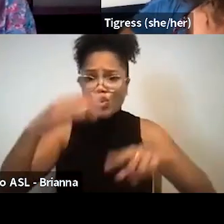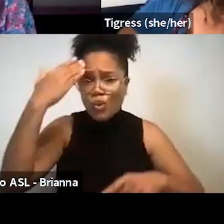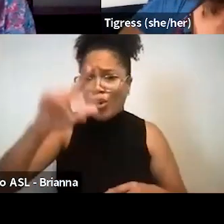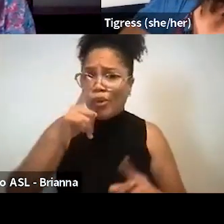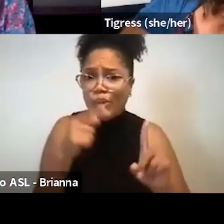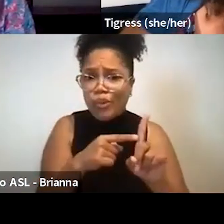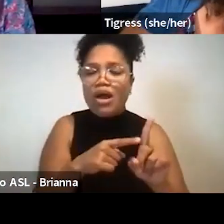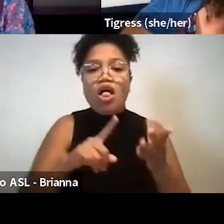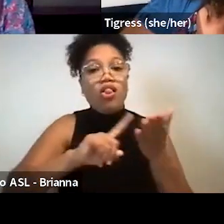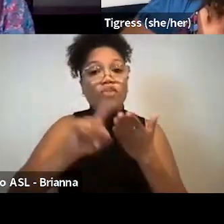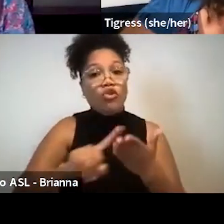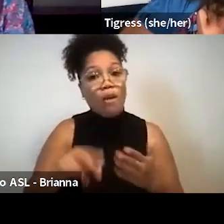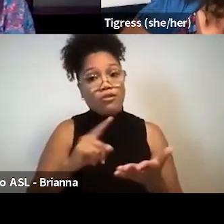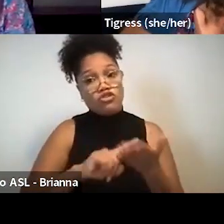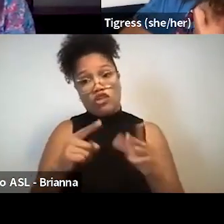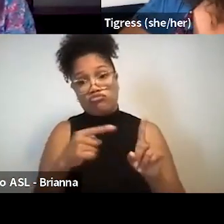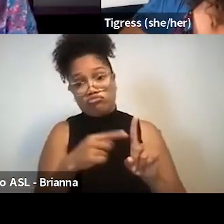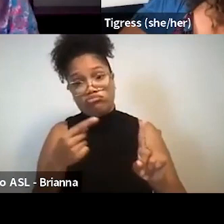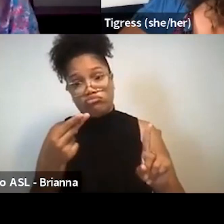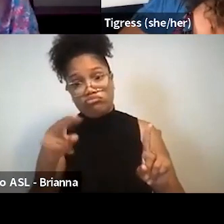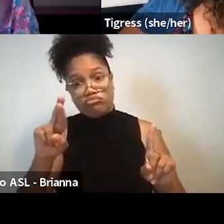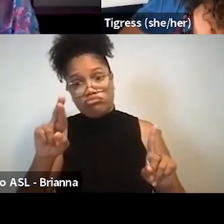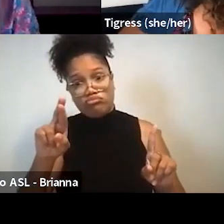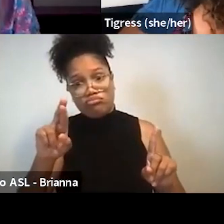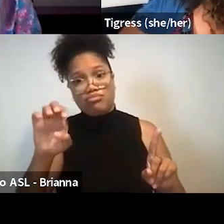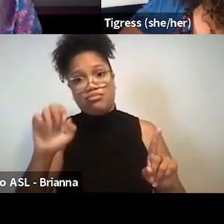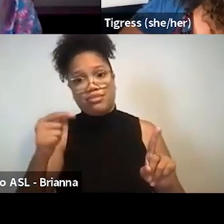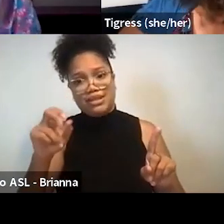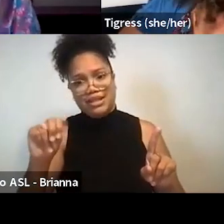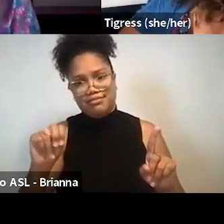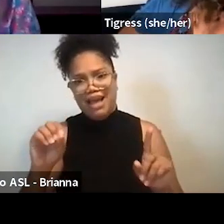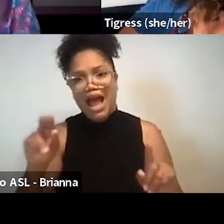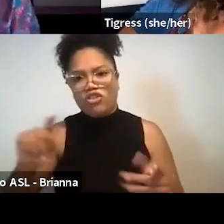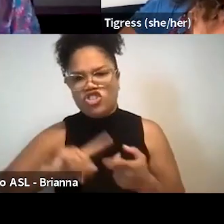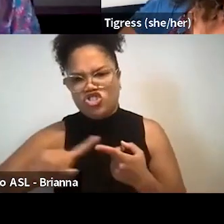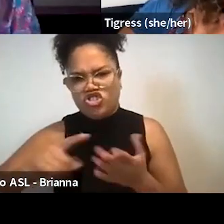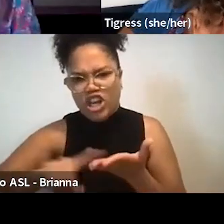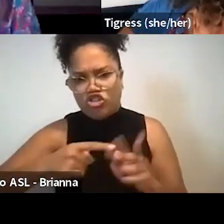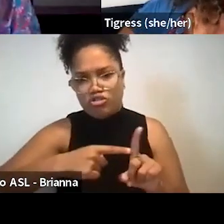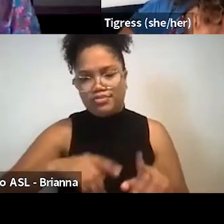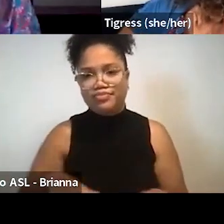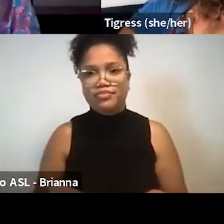look her up and check her out as well. Brandi, is there anything that you want to add about the fellowship or the importance of the fellowship?